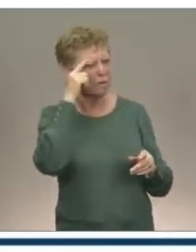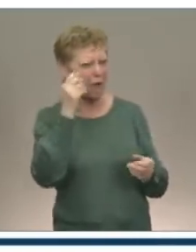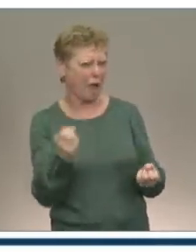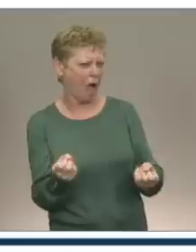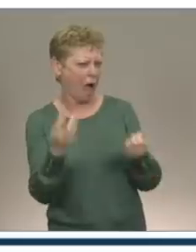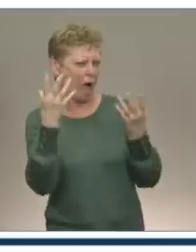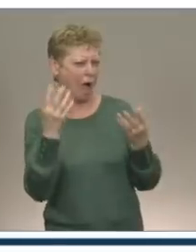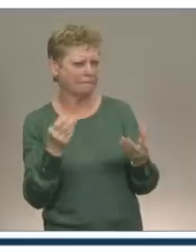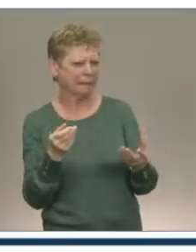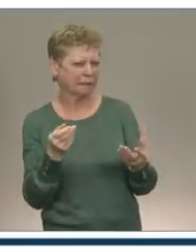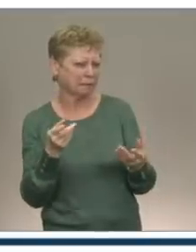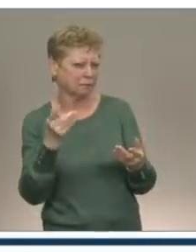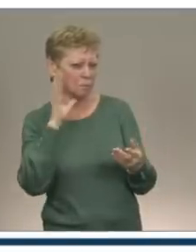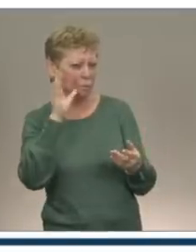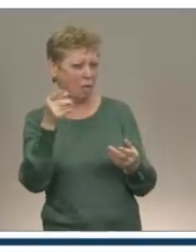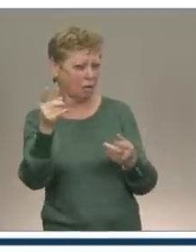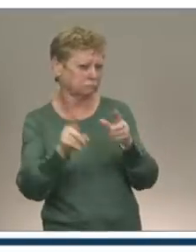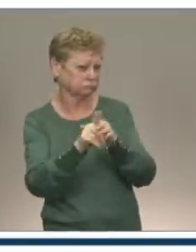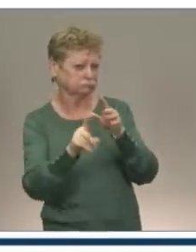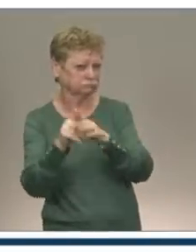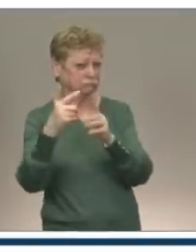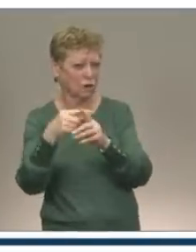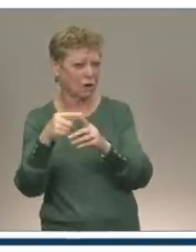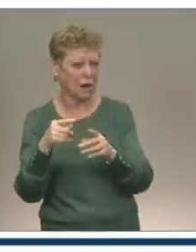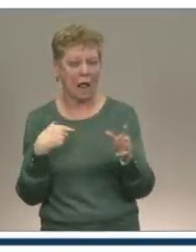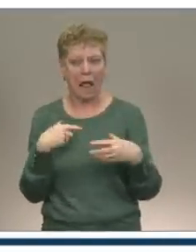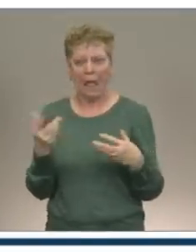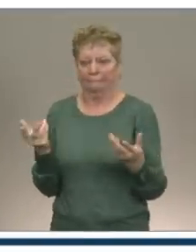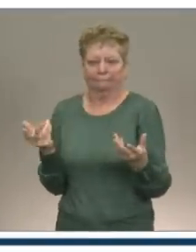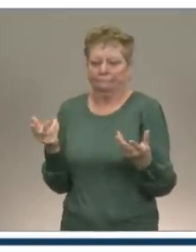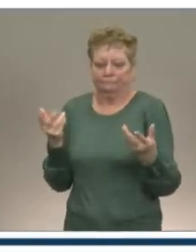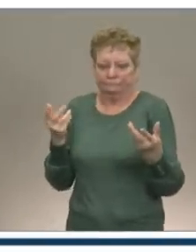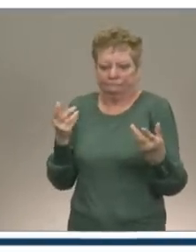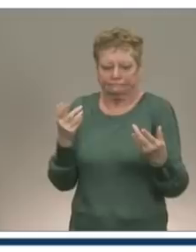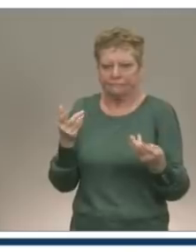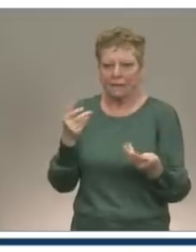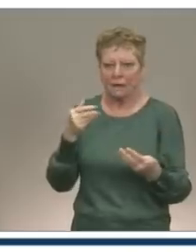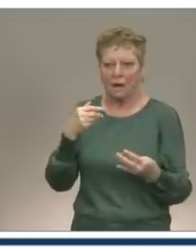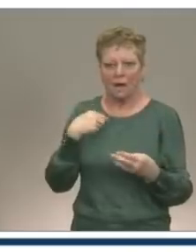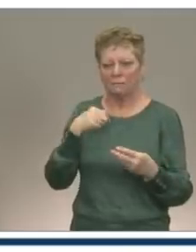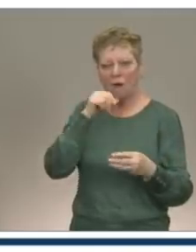not going to speculate we've got we're at the very beginning and uh you know so we'll but i certainly